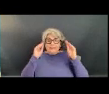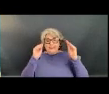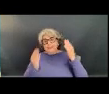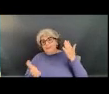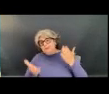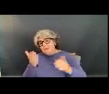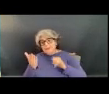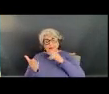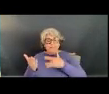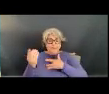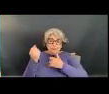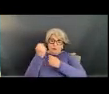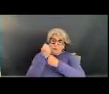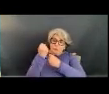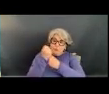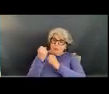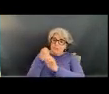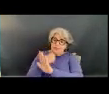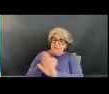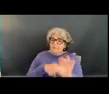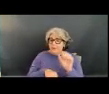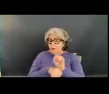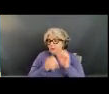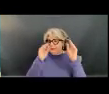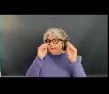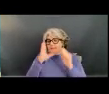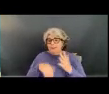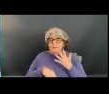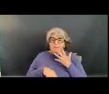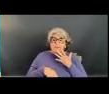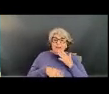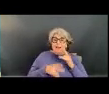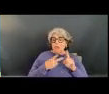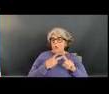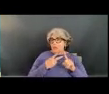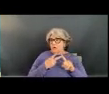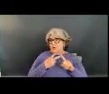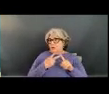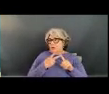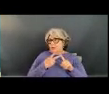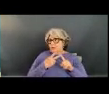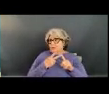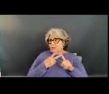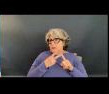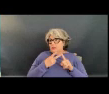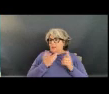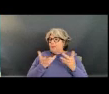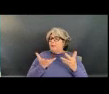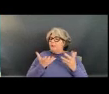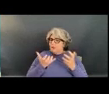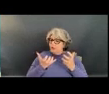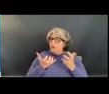supported in their work, teachers of color. So we want this to be a scalable project.